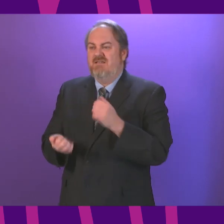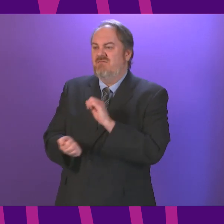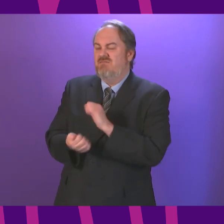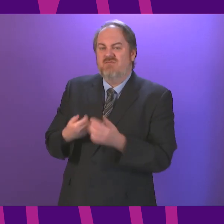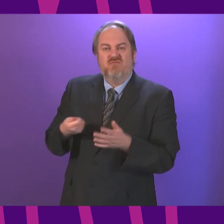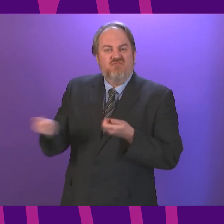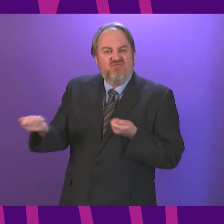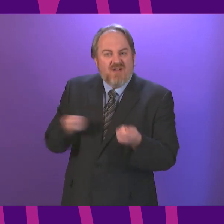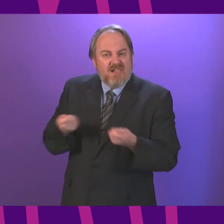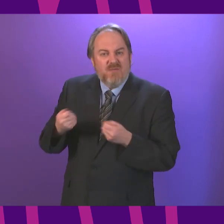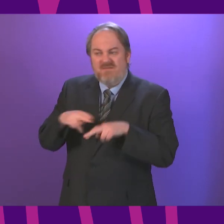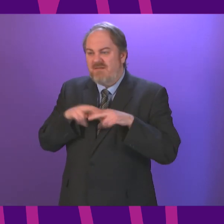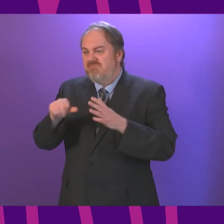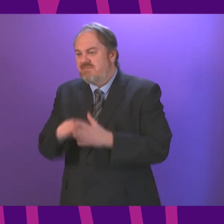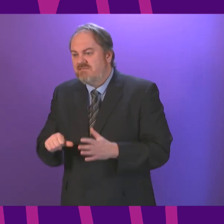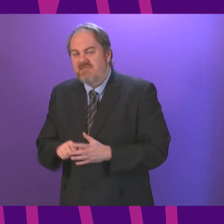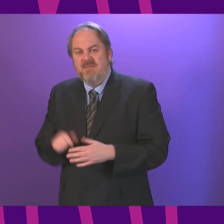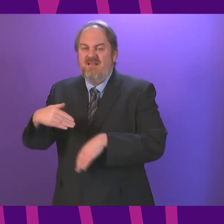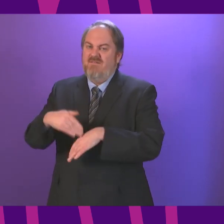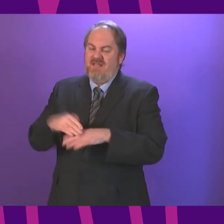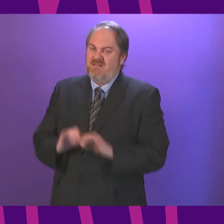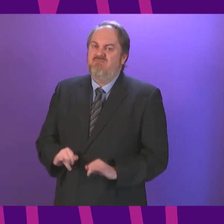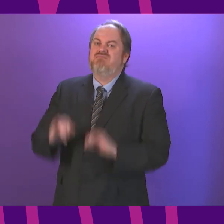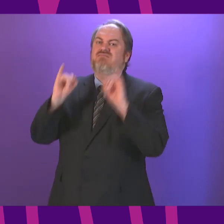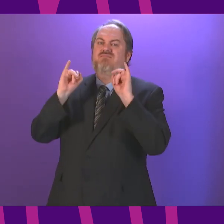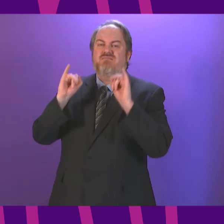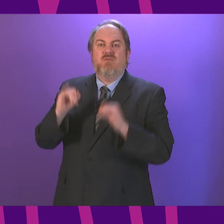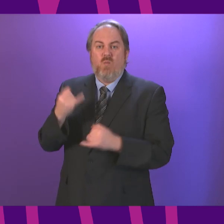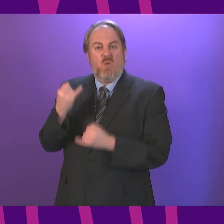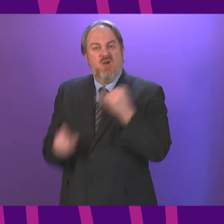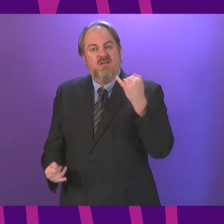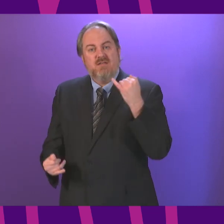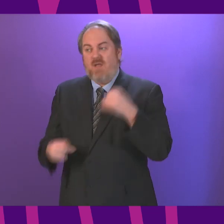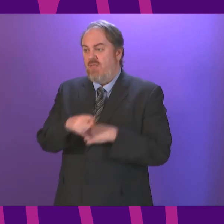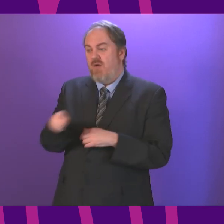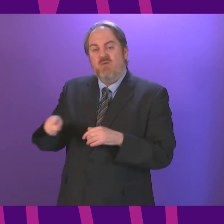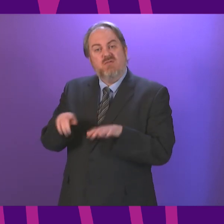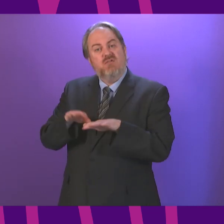by the impact of school closures, and that those same disadvantaged children have less access